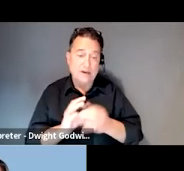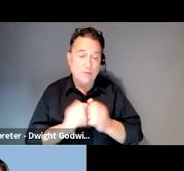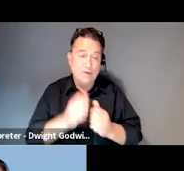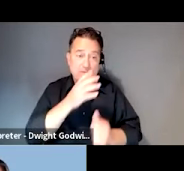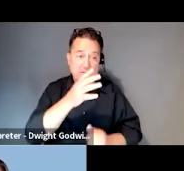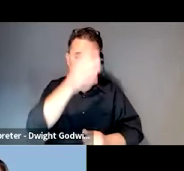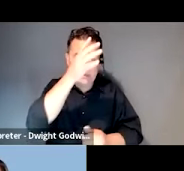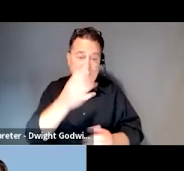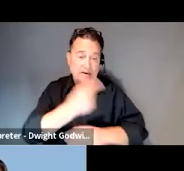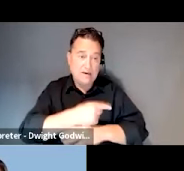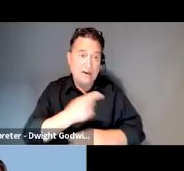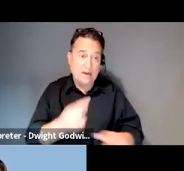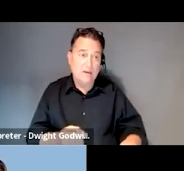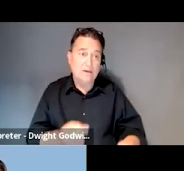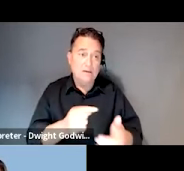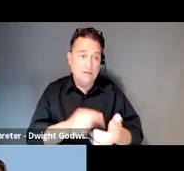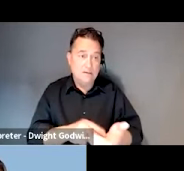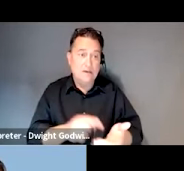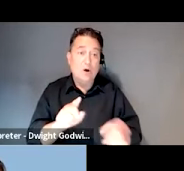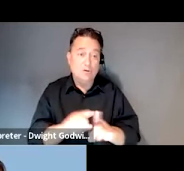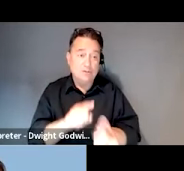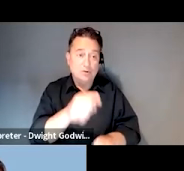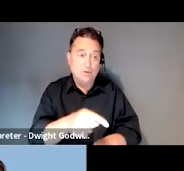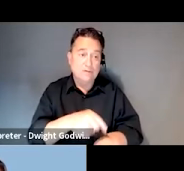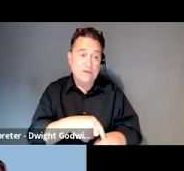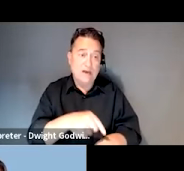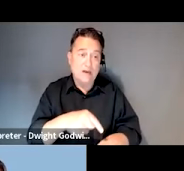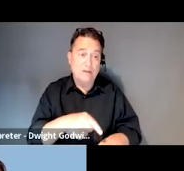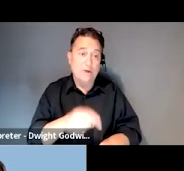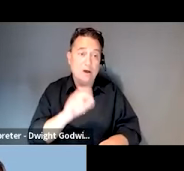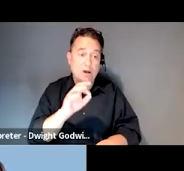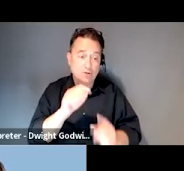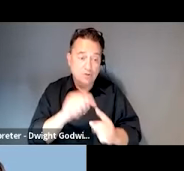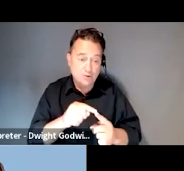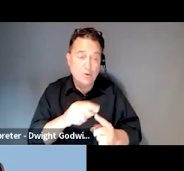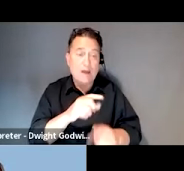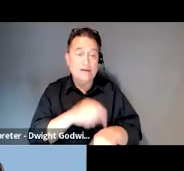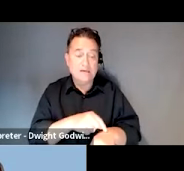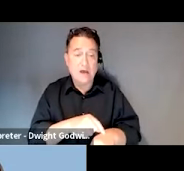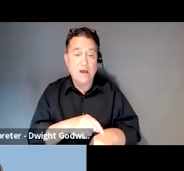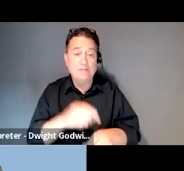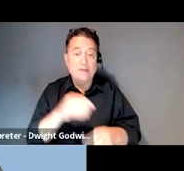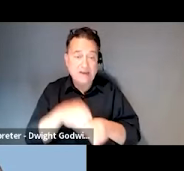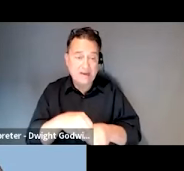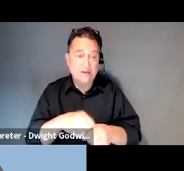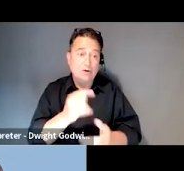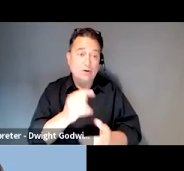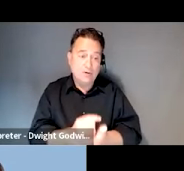Time to and time in treatment matters, as well as time in. Another large study found that the longer mothers stay in treatment,